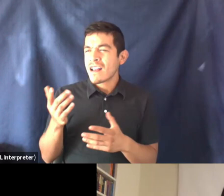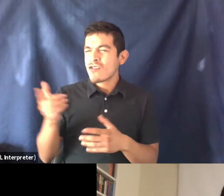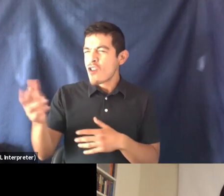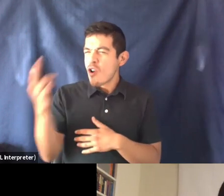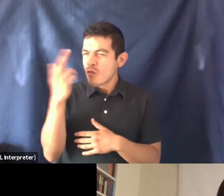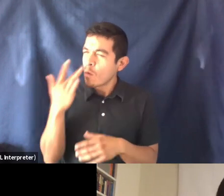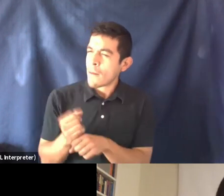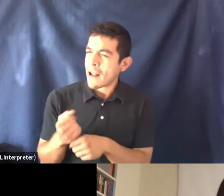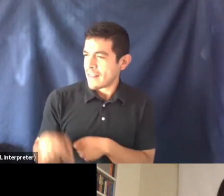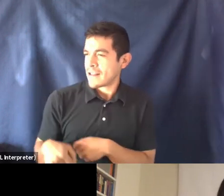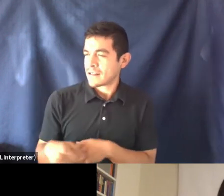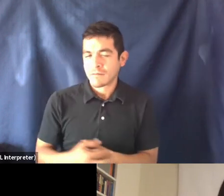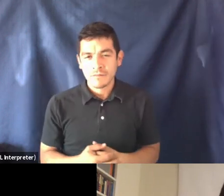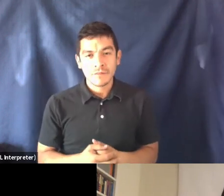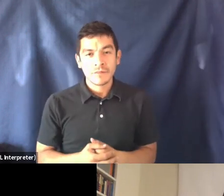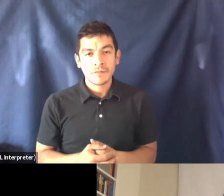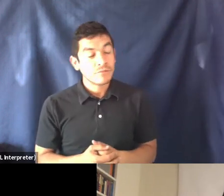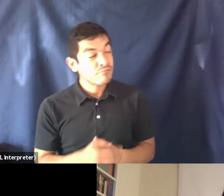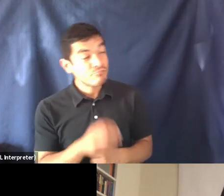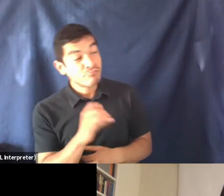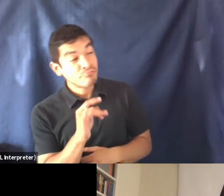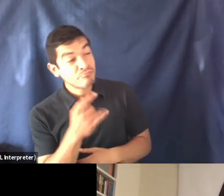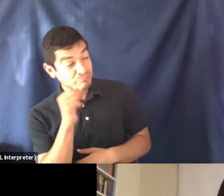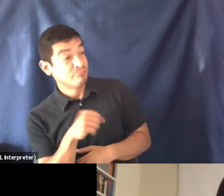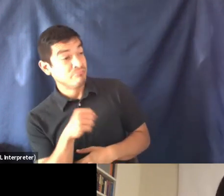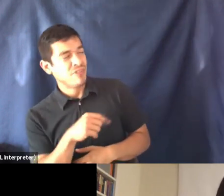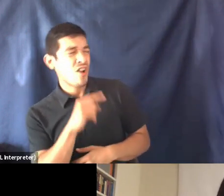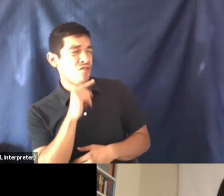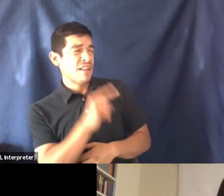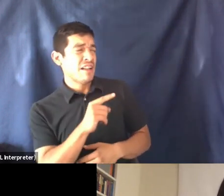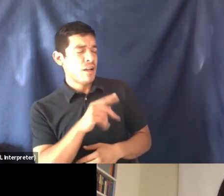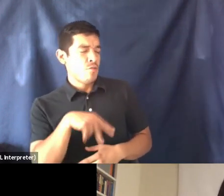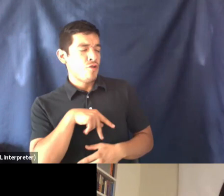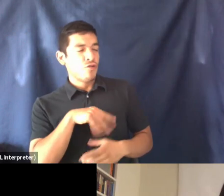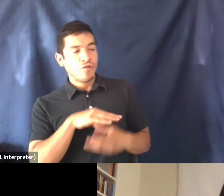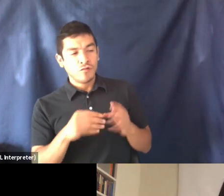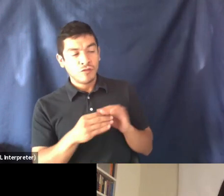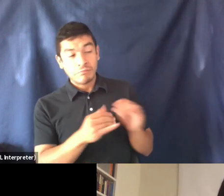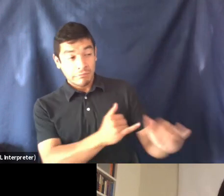Yeah, it came from a really personal place like you, I also had a dog growing up